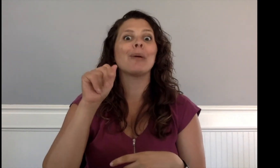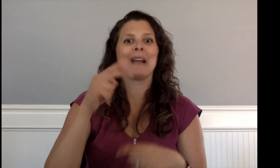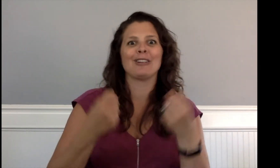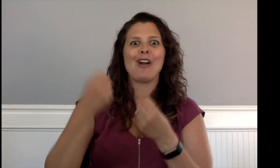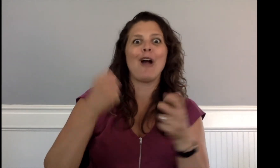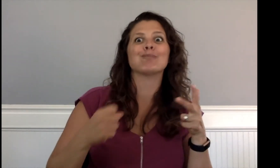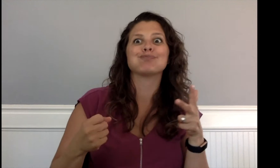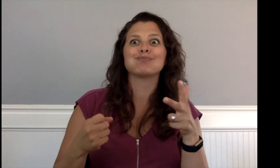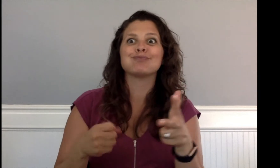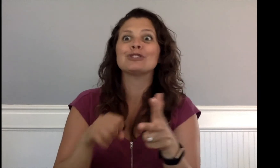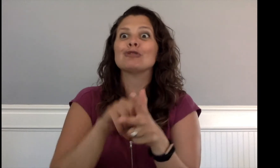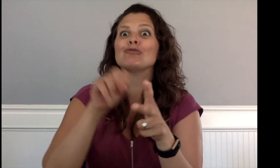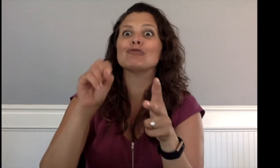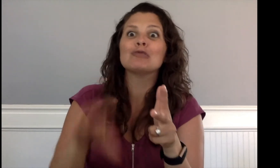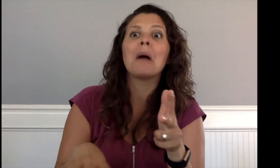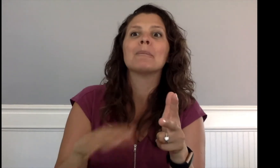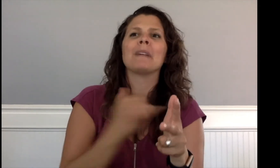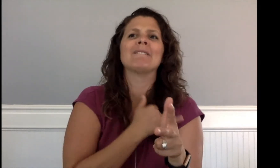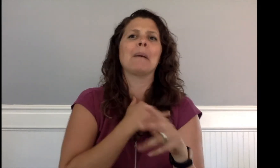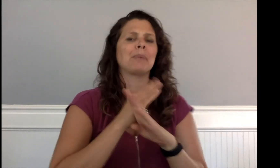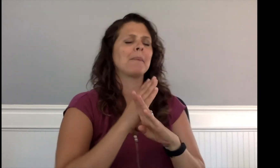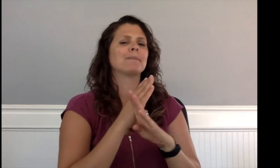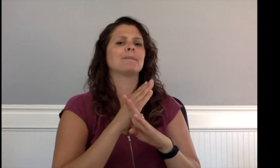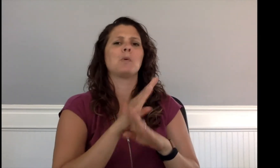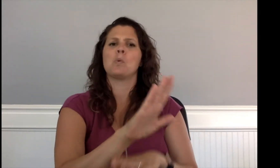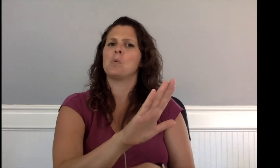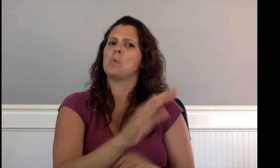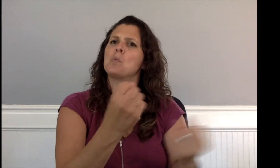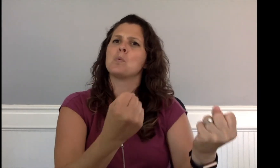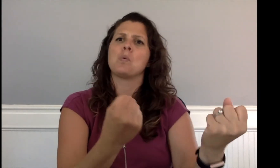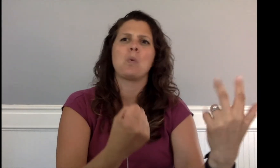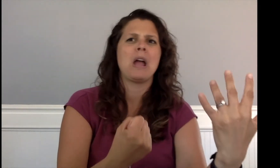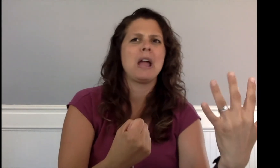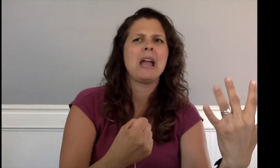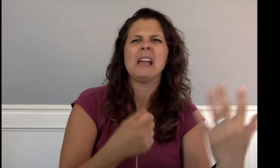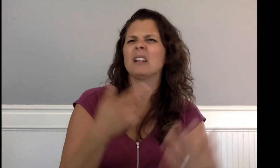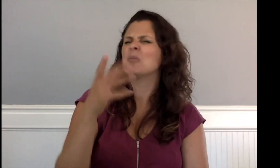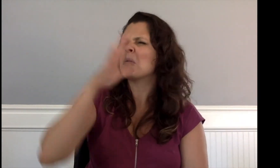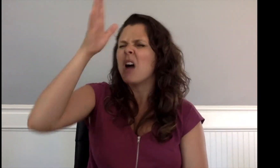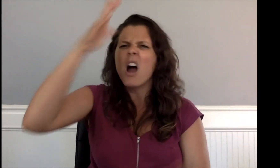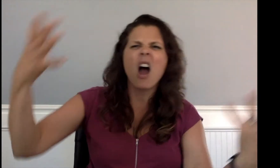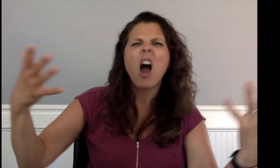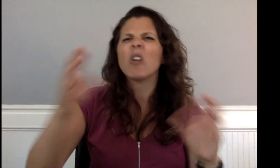them sit in the E-Z chair recliners in the first place. Instead, when Herman returned the Ticklers from their